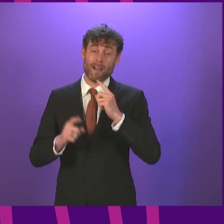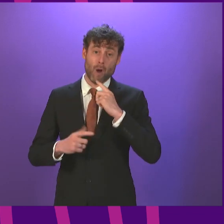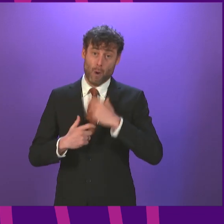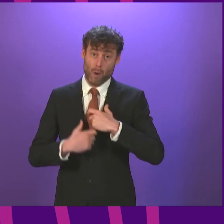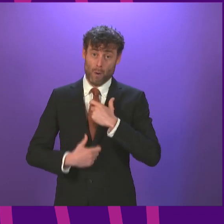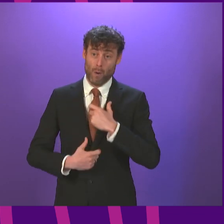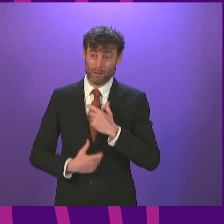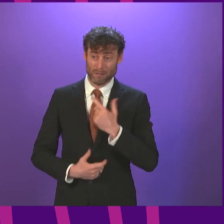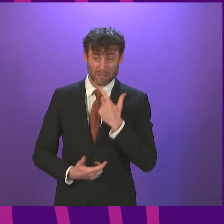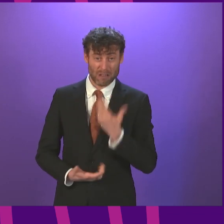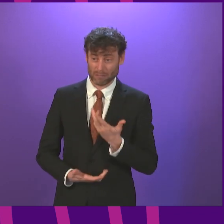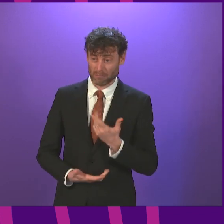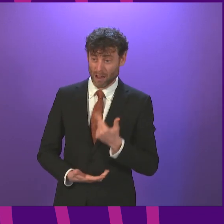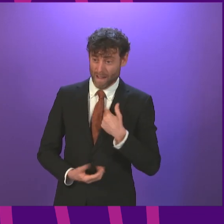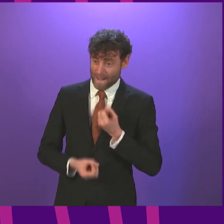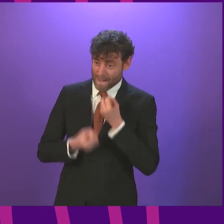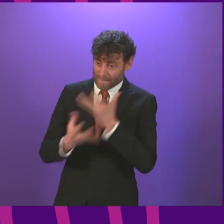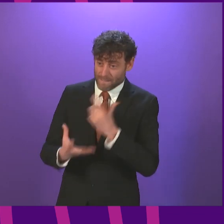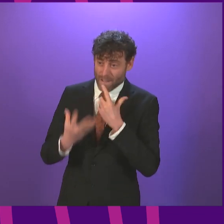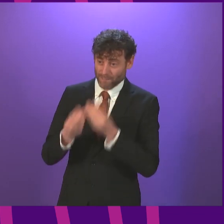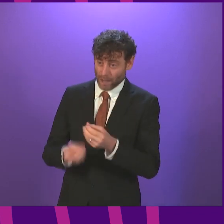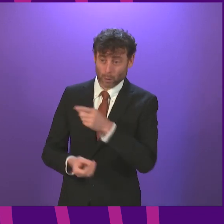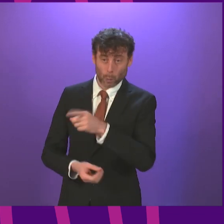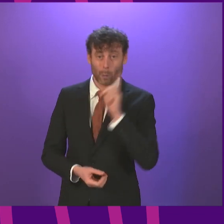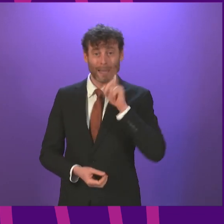Roddy Dunlop is the current dean of the Faculty of Advocates. He is the most senior lawyer